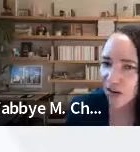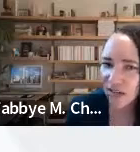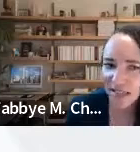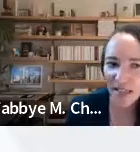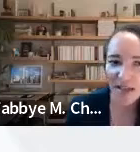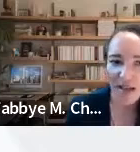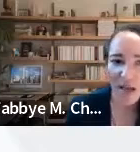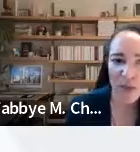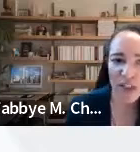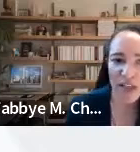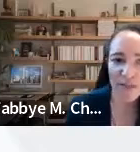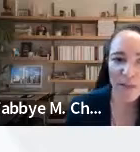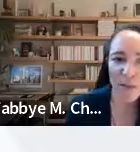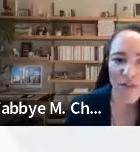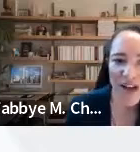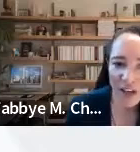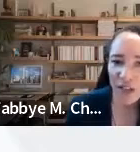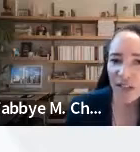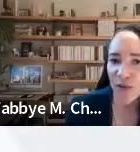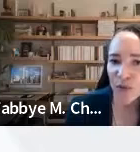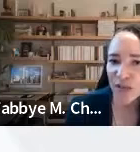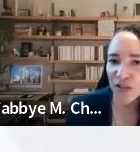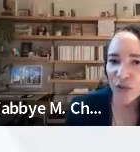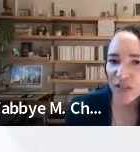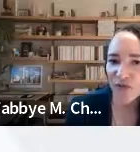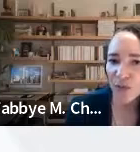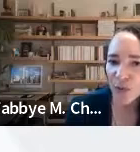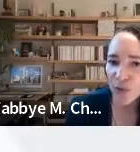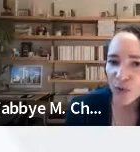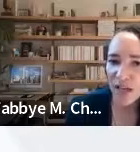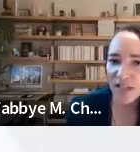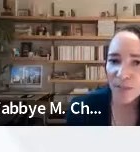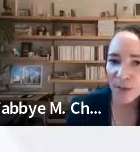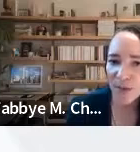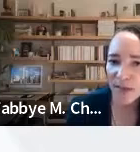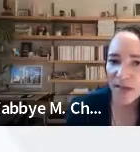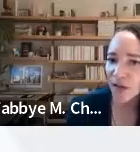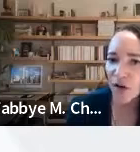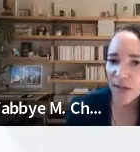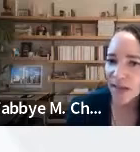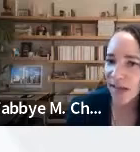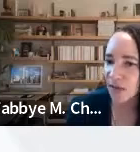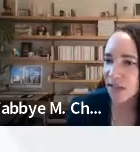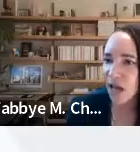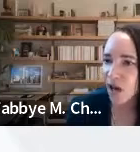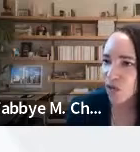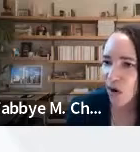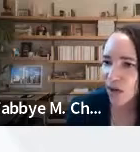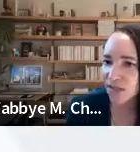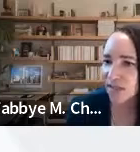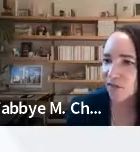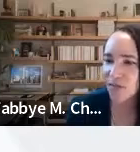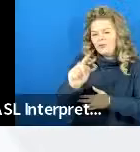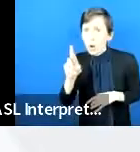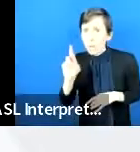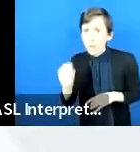guarantee, which have been vital in recruiting students from rural, suburban and urban counties across the state of Michigan.